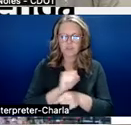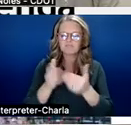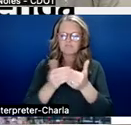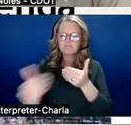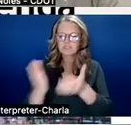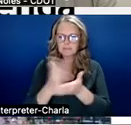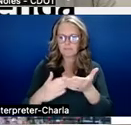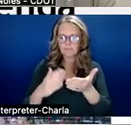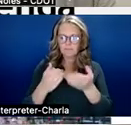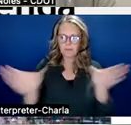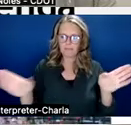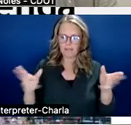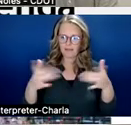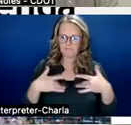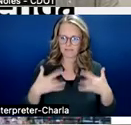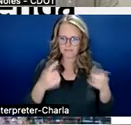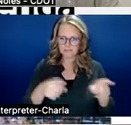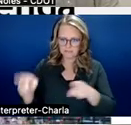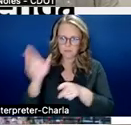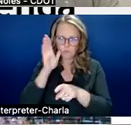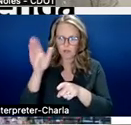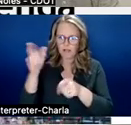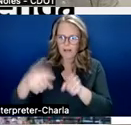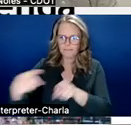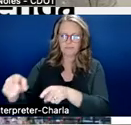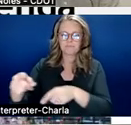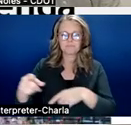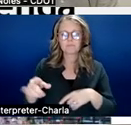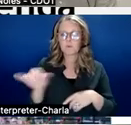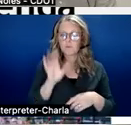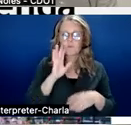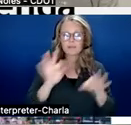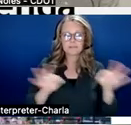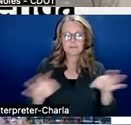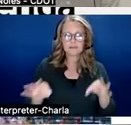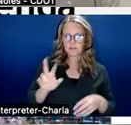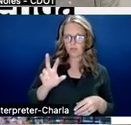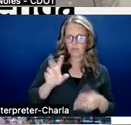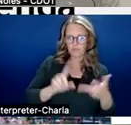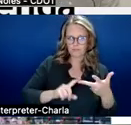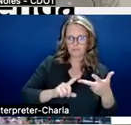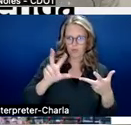And then really spend most of the time talking about the 30% design. So this is a major milestone we reached